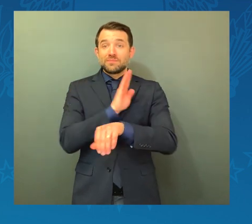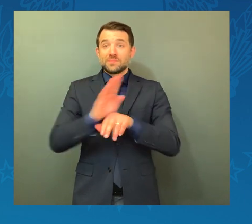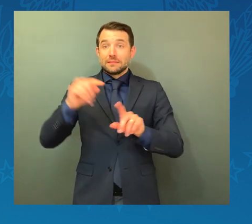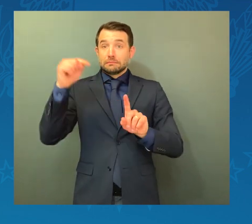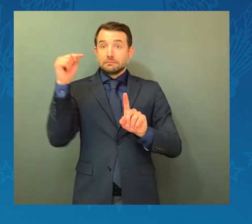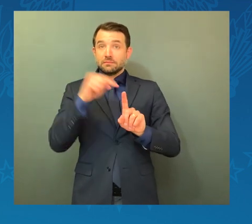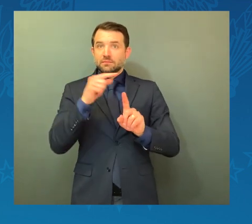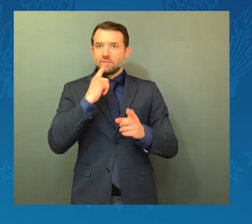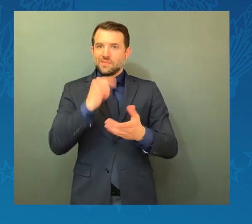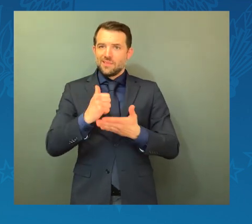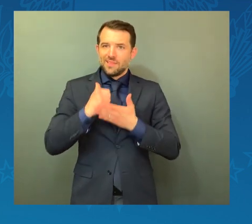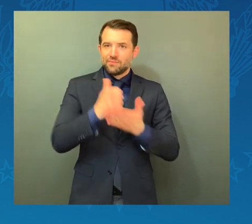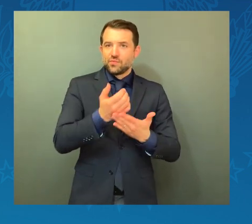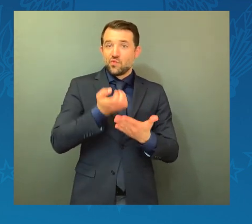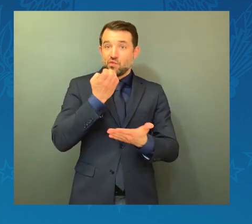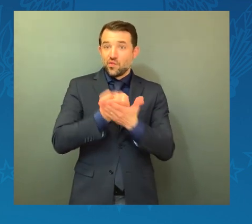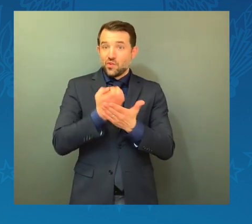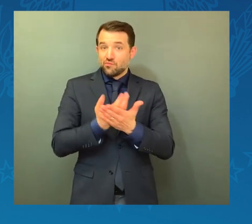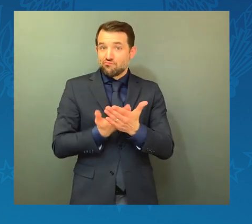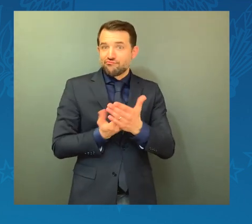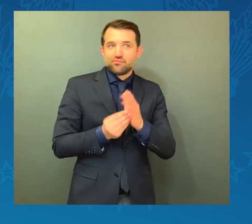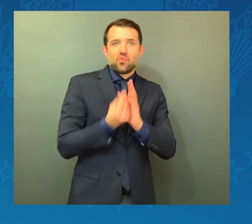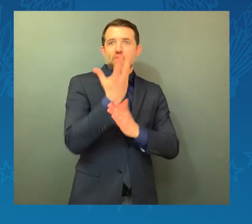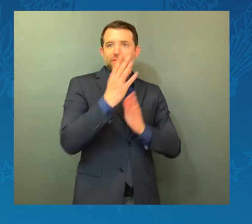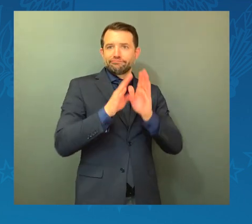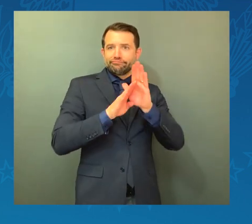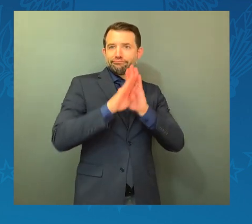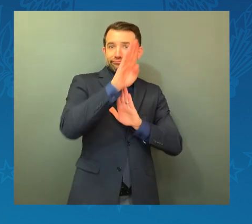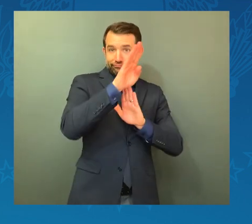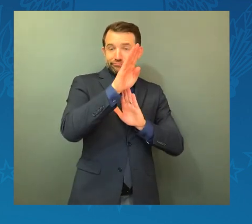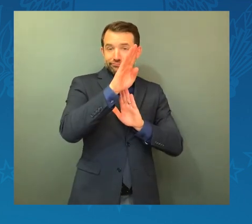And this is especially true in rural areas and in Mississippi,